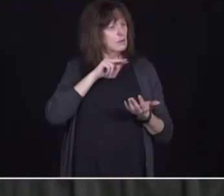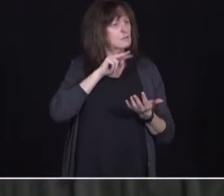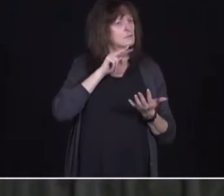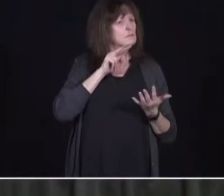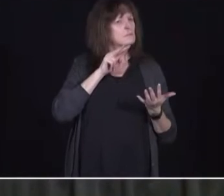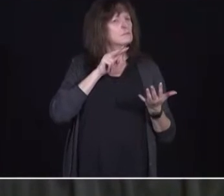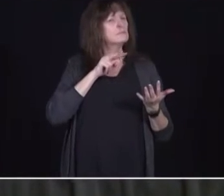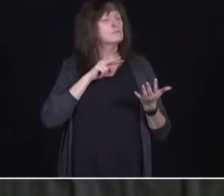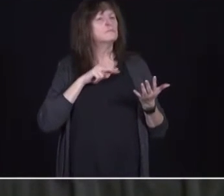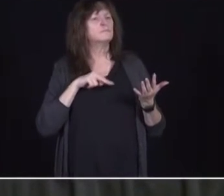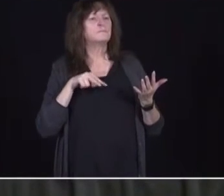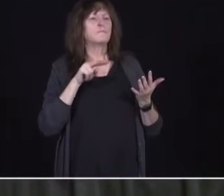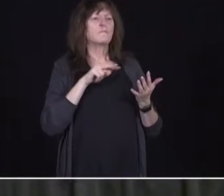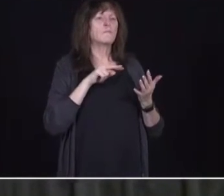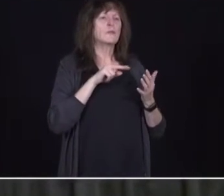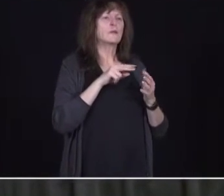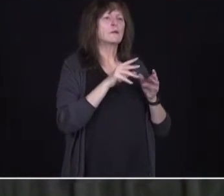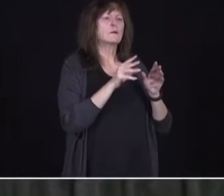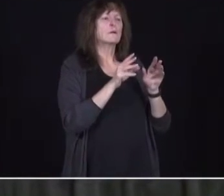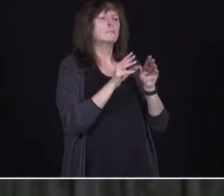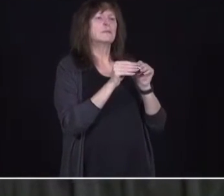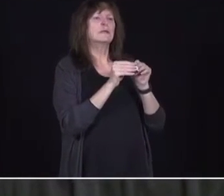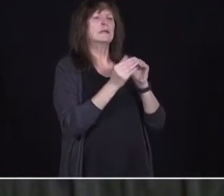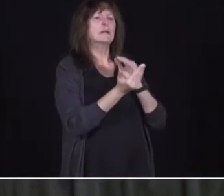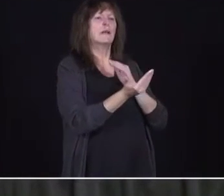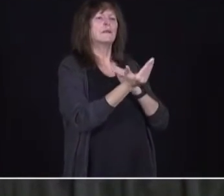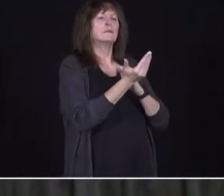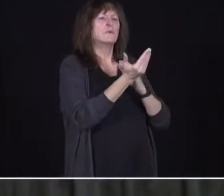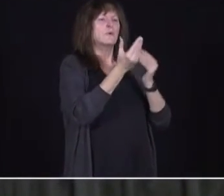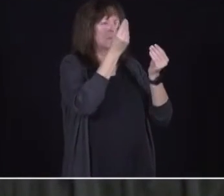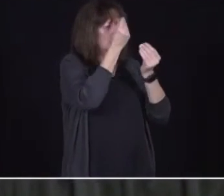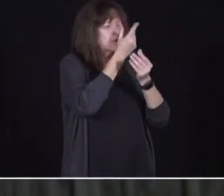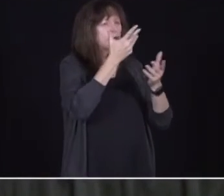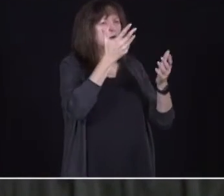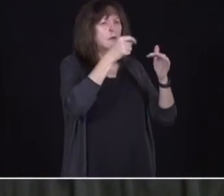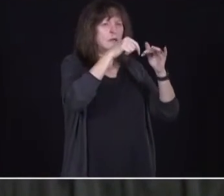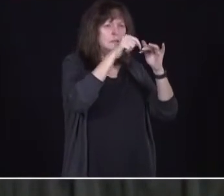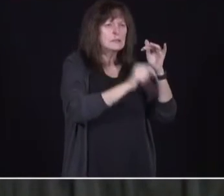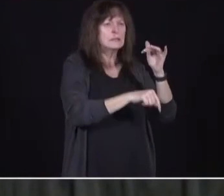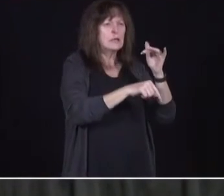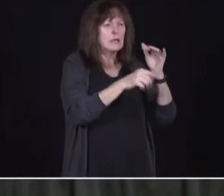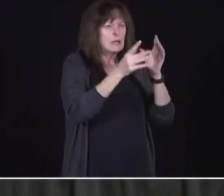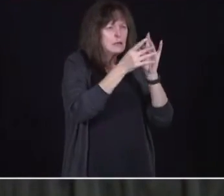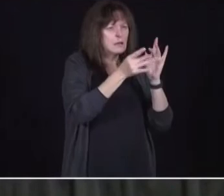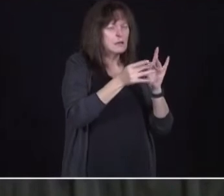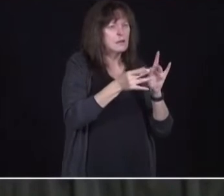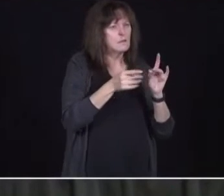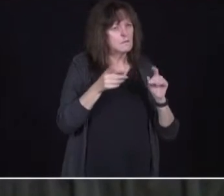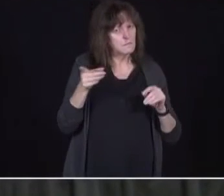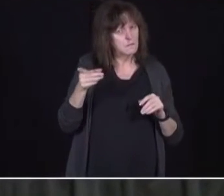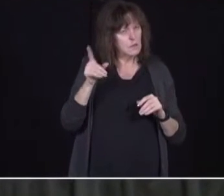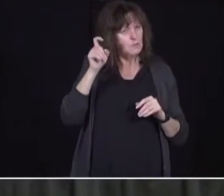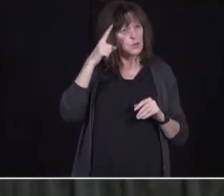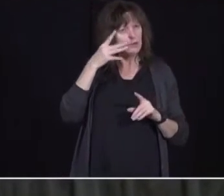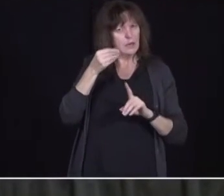capacity that is released on the technical briefing this morning, I would like to hear from you and from general Hillier.